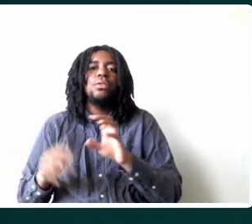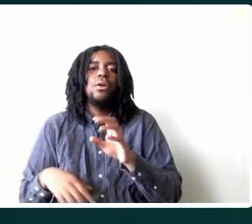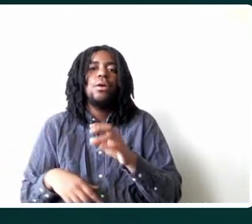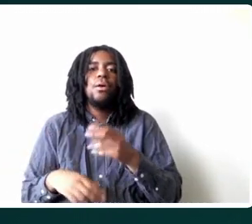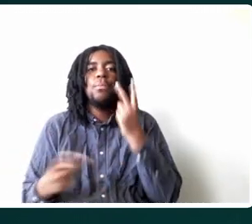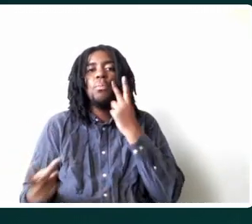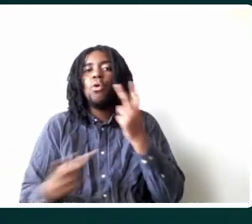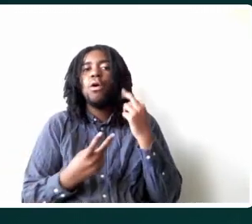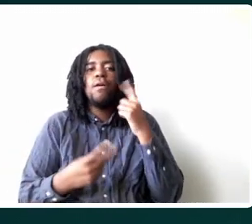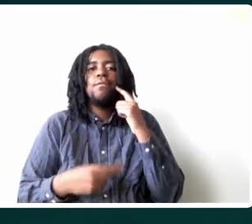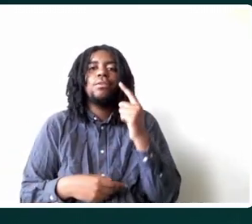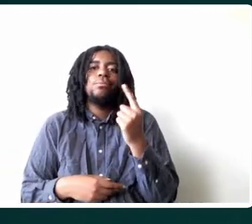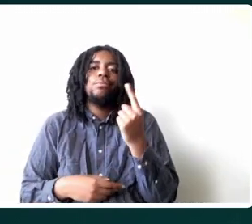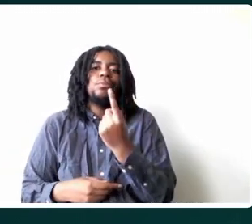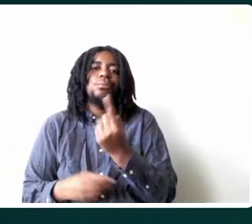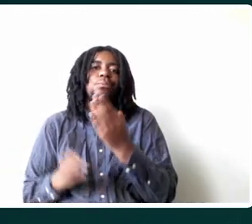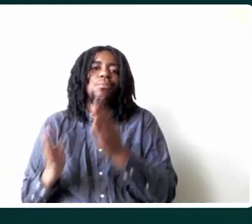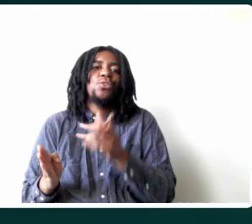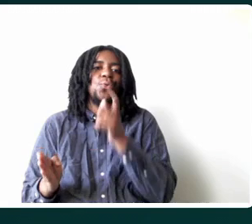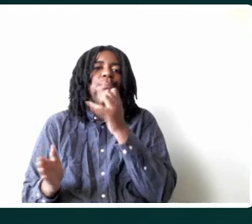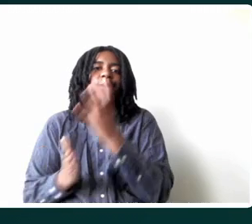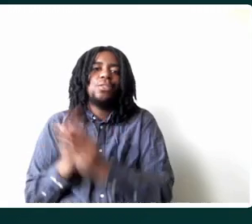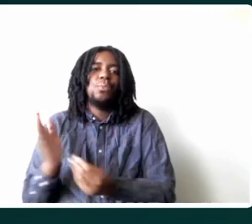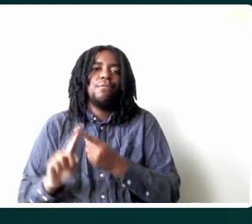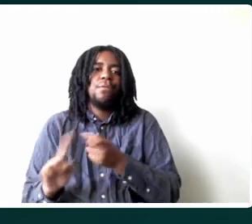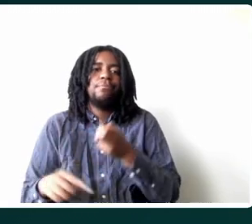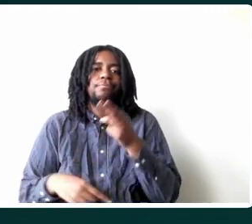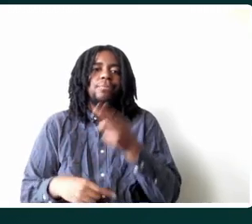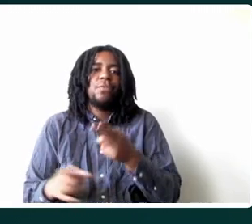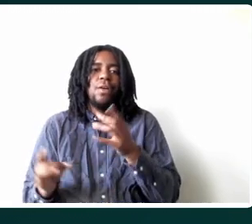And something about moving away from the talking points, something about moving back